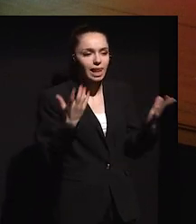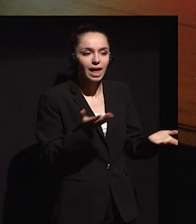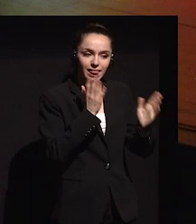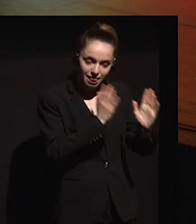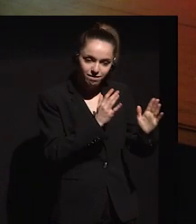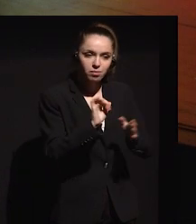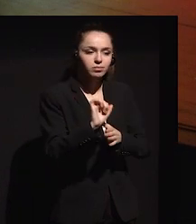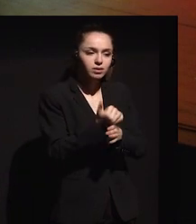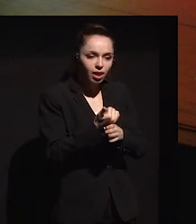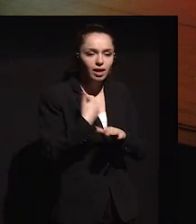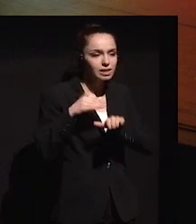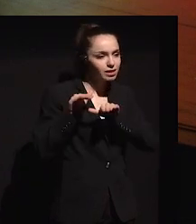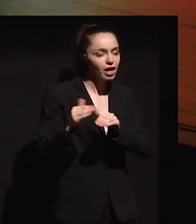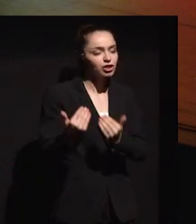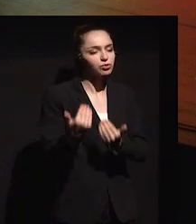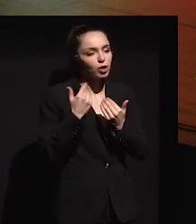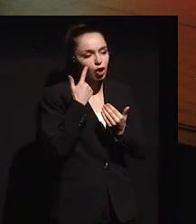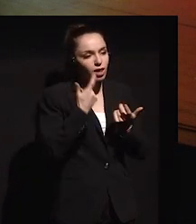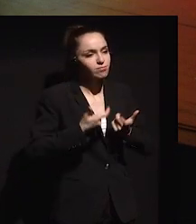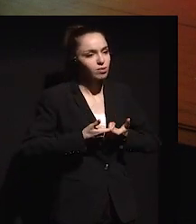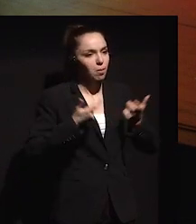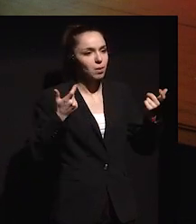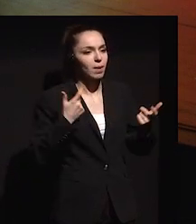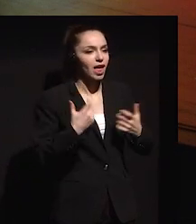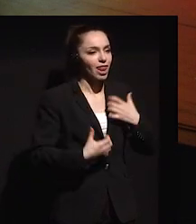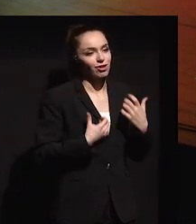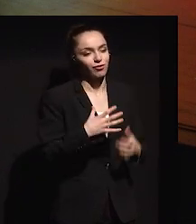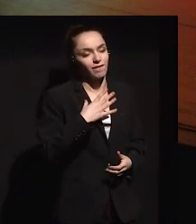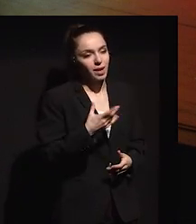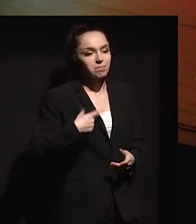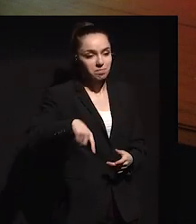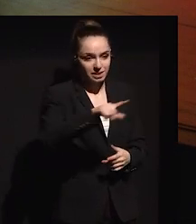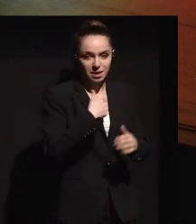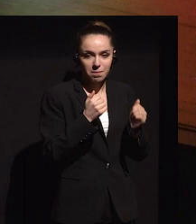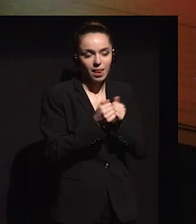to bring us together with the energy of art and solidarity beyond borders